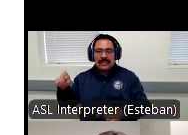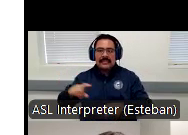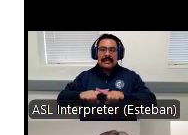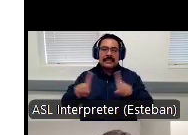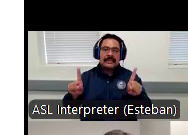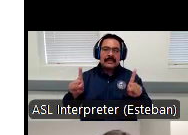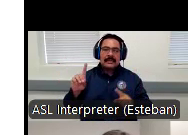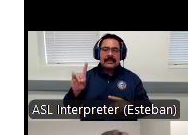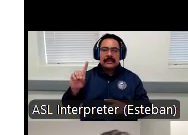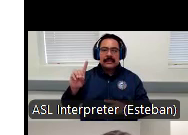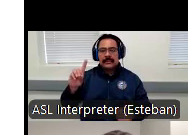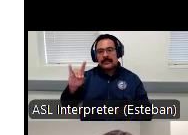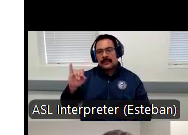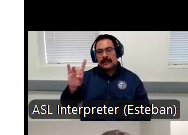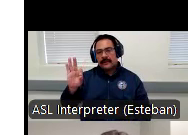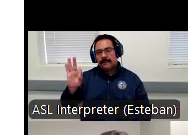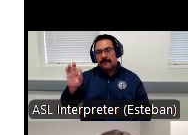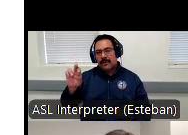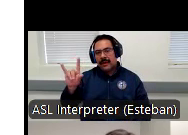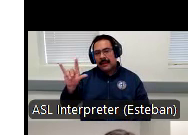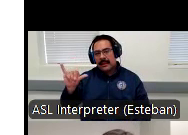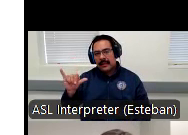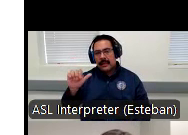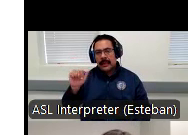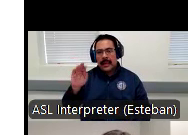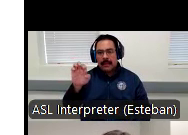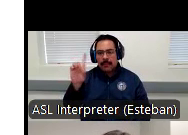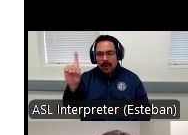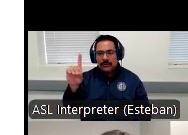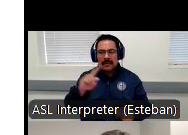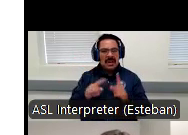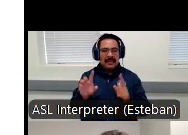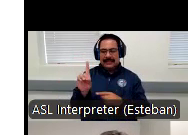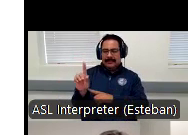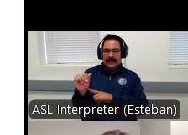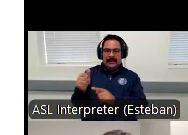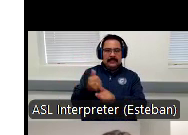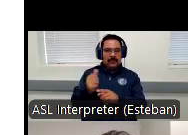but disability is totally okay to use and we encourage you to do so. So "person with